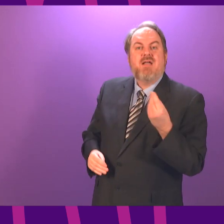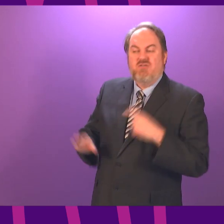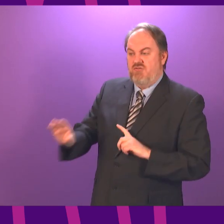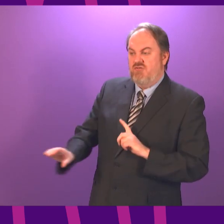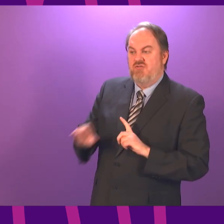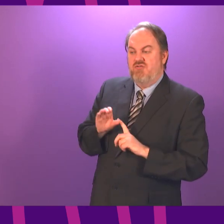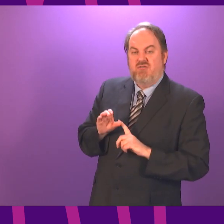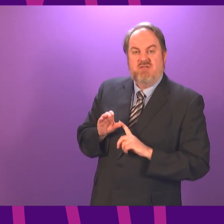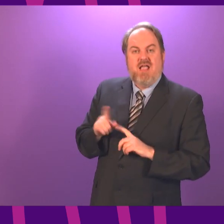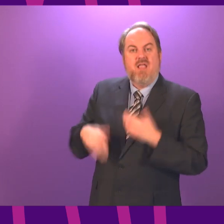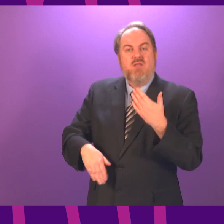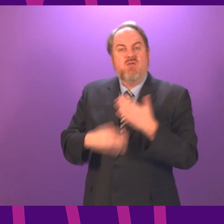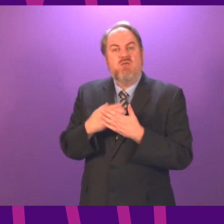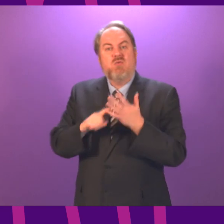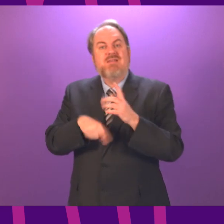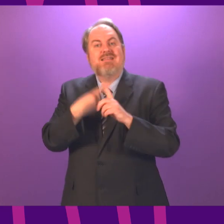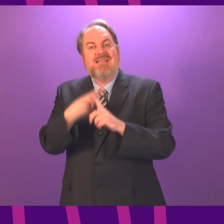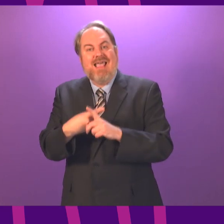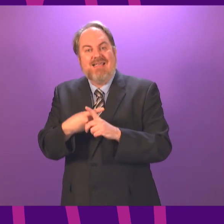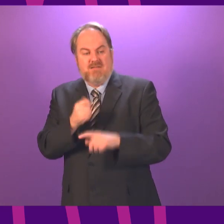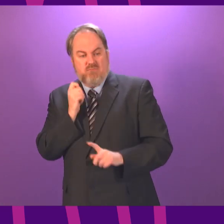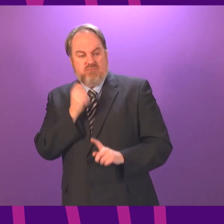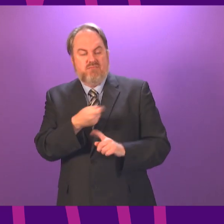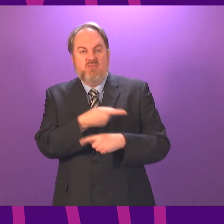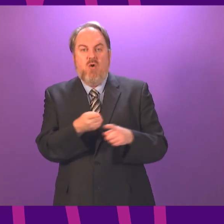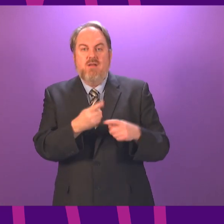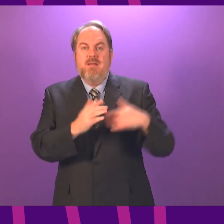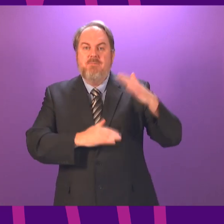consequentials and of what the new levy and tax on developers will comprise. Two recent